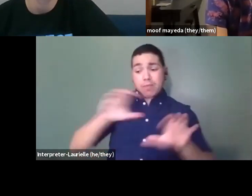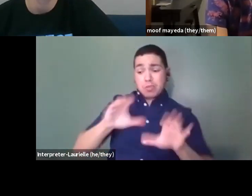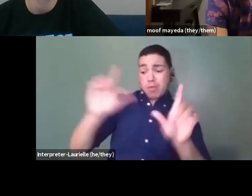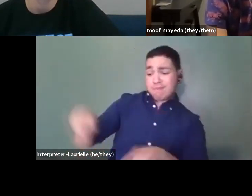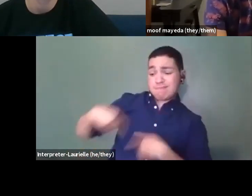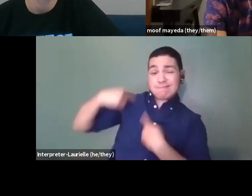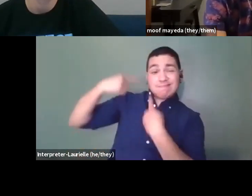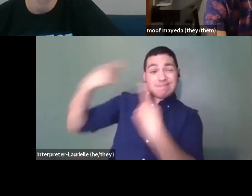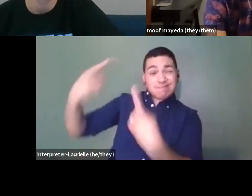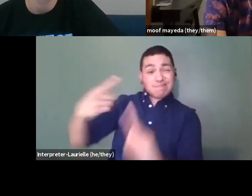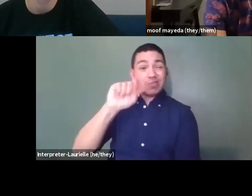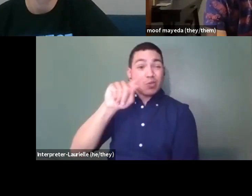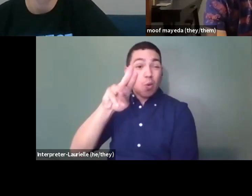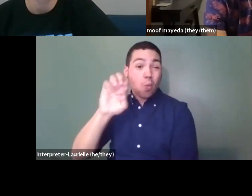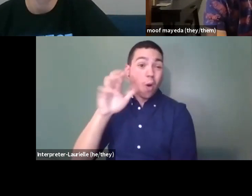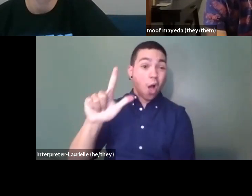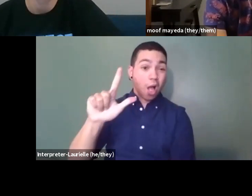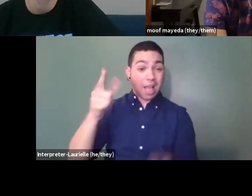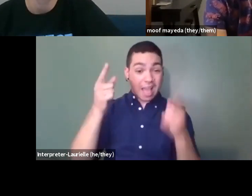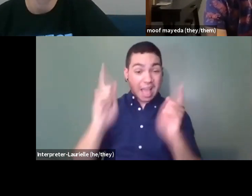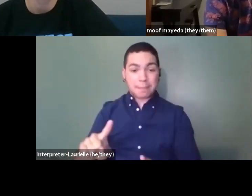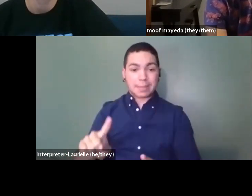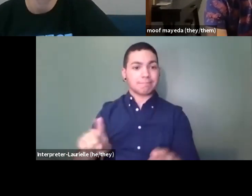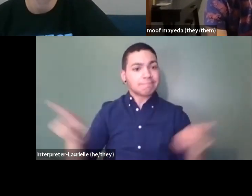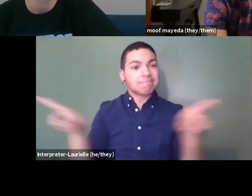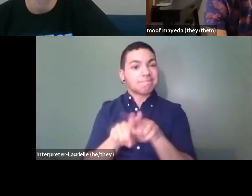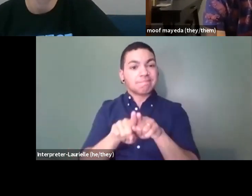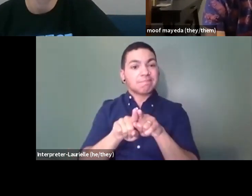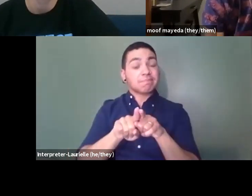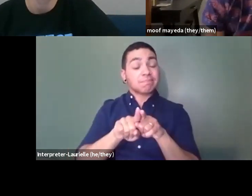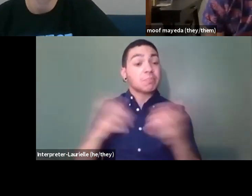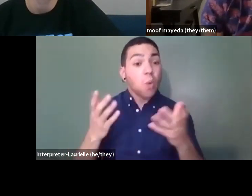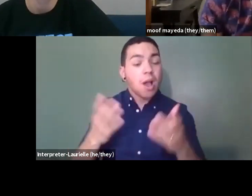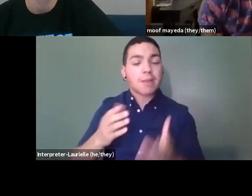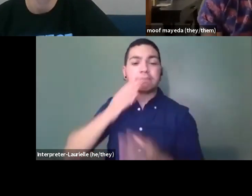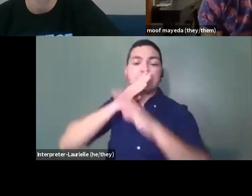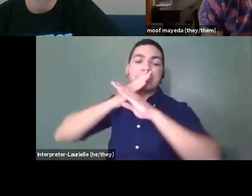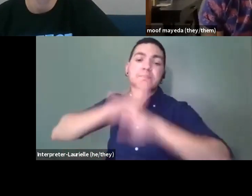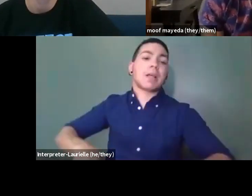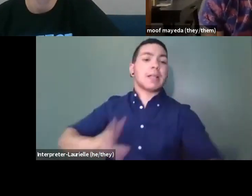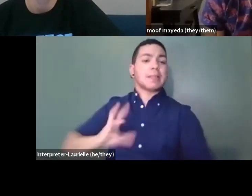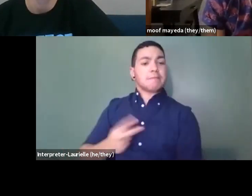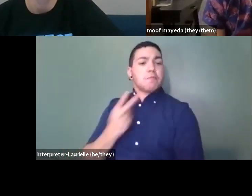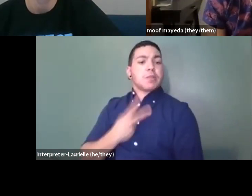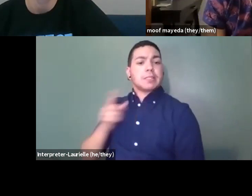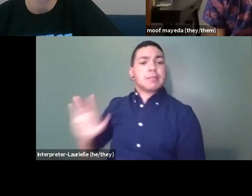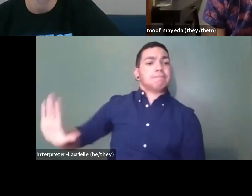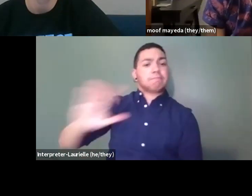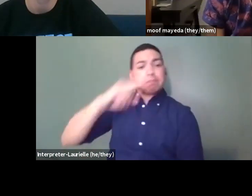And look more at restorative justice, restoring the justice to these communities that actually created the movement to